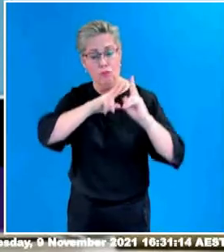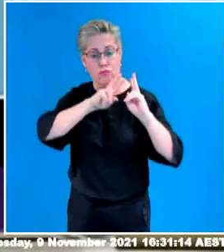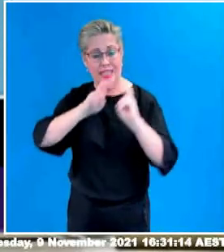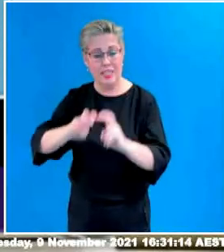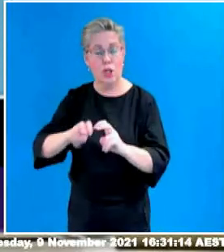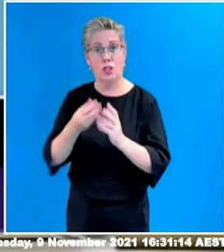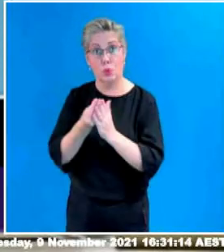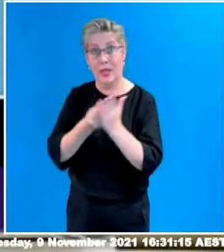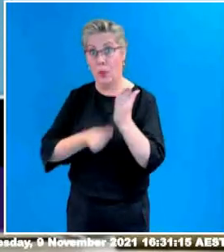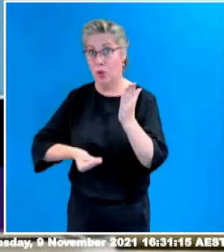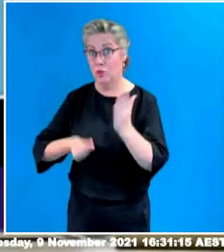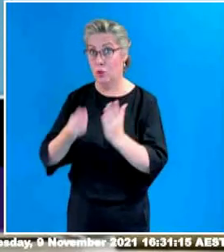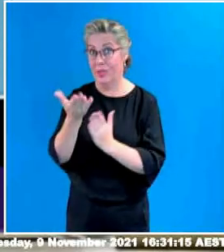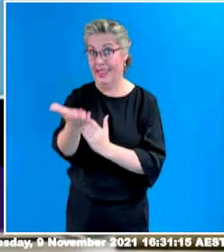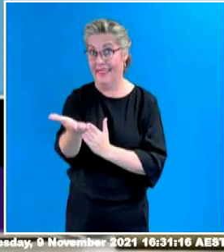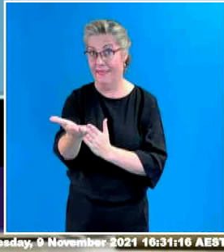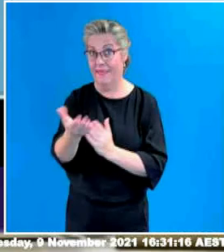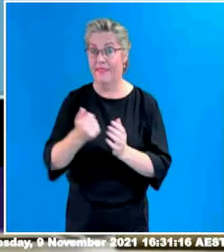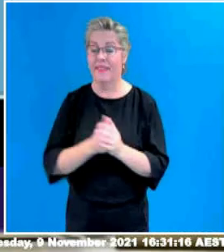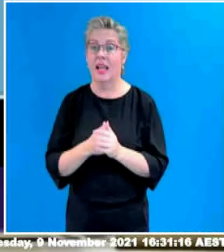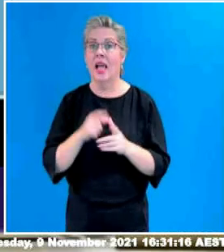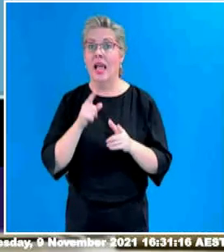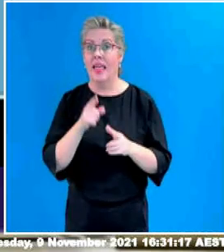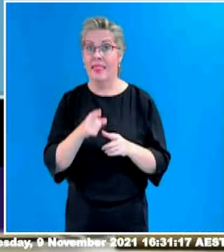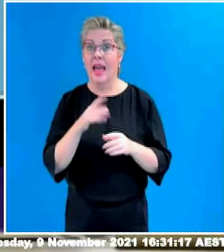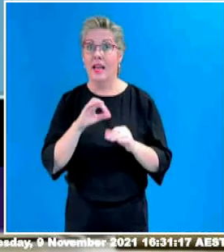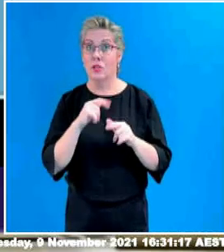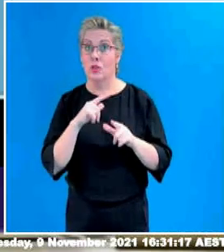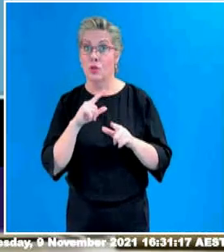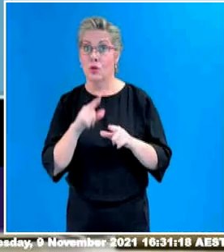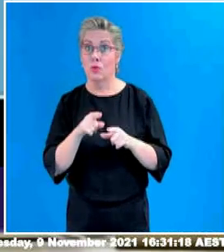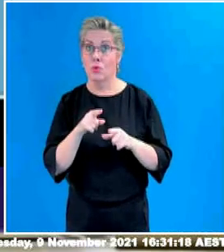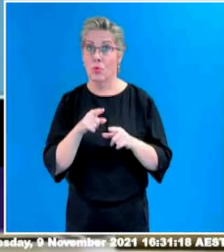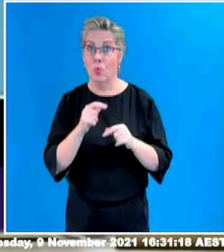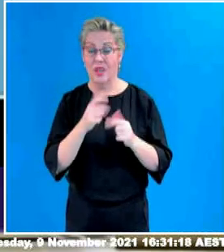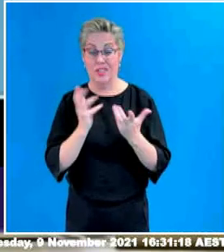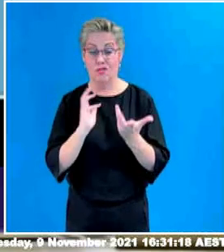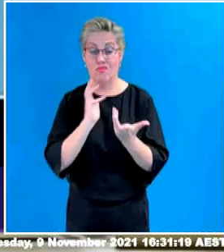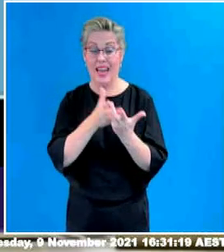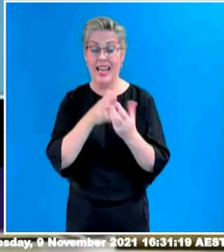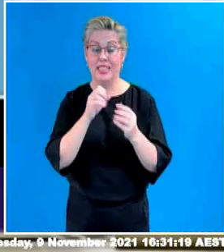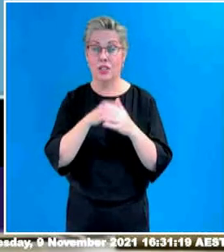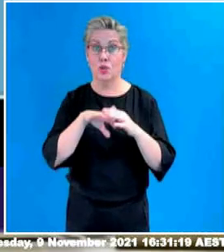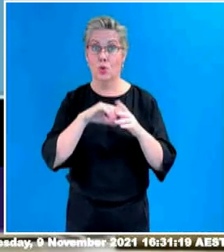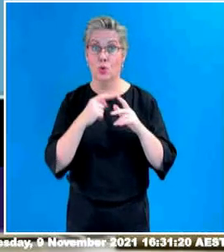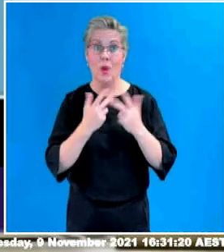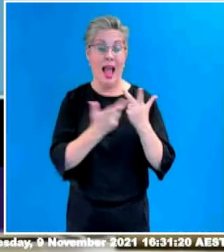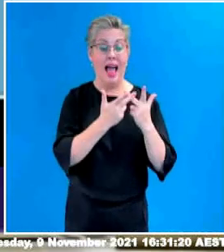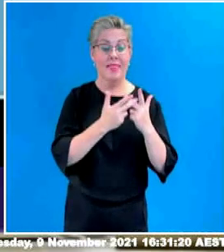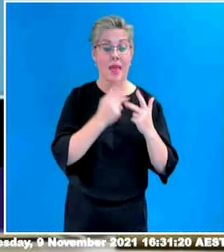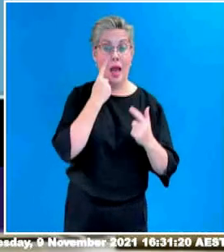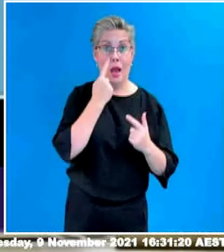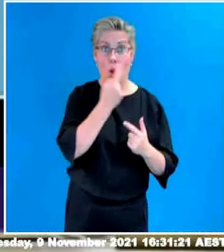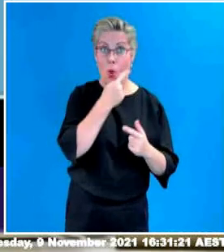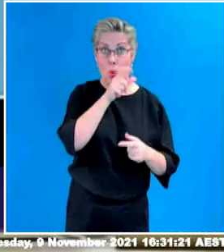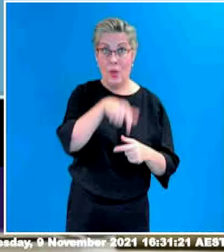tangential things that arise from comments made by witnesses yesterday and this morning.